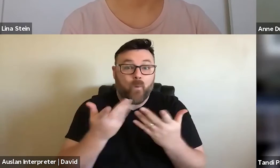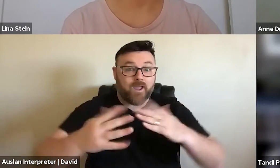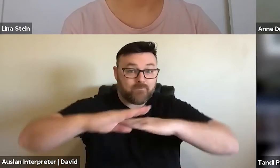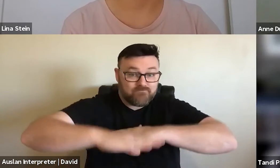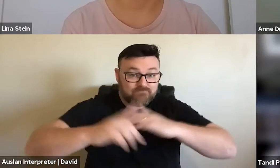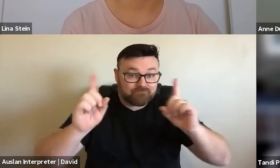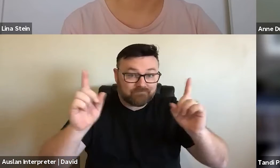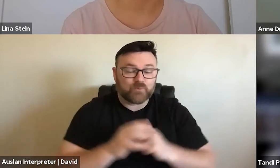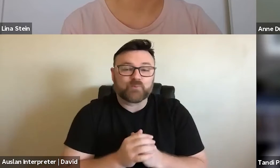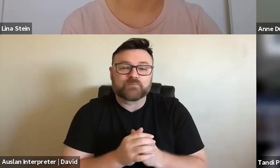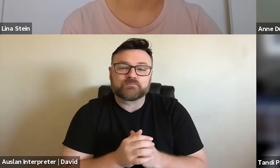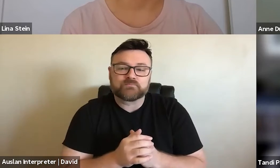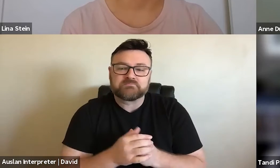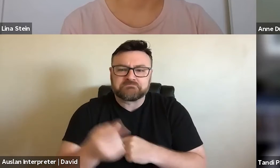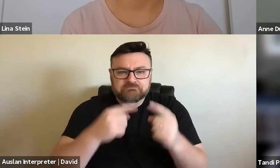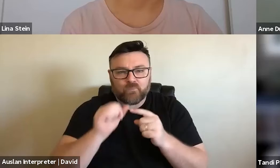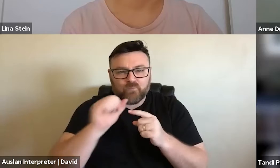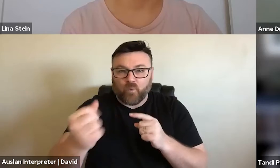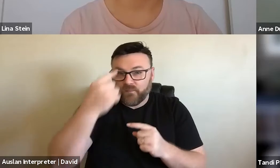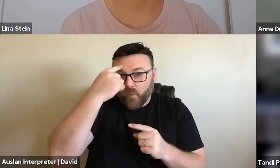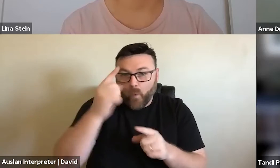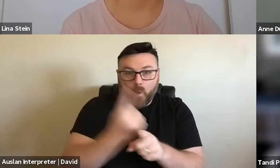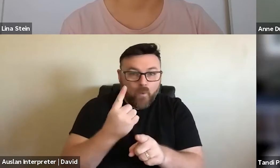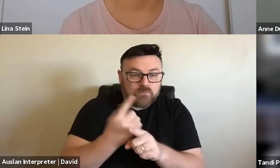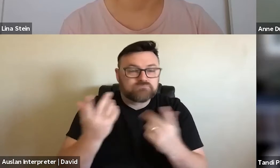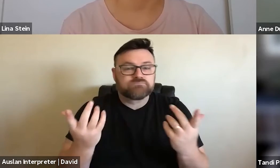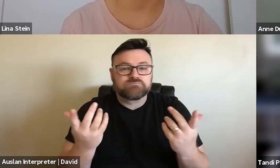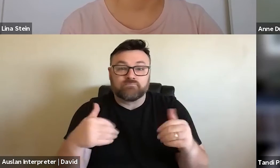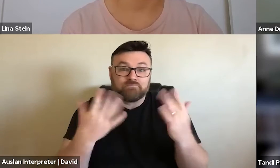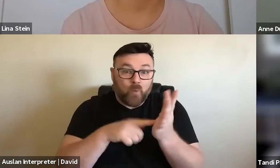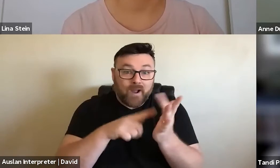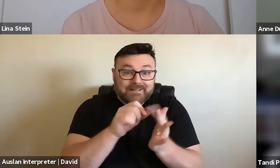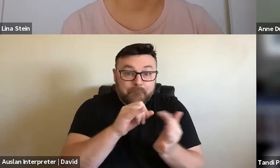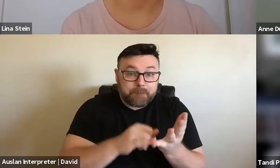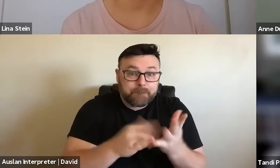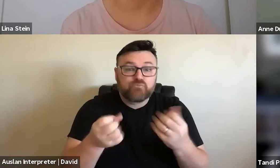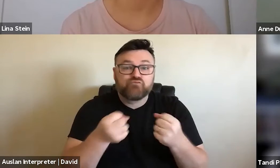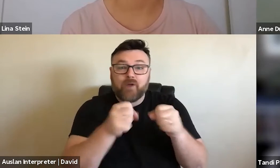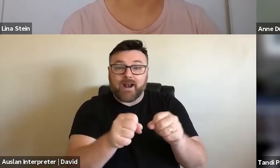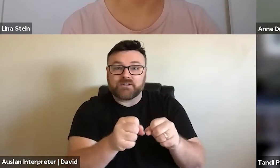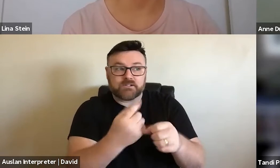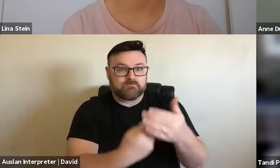Share any thoughts or comments, or even tips and strategies that work for you and your organization.